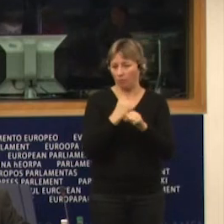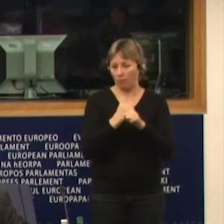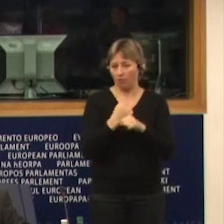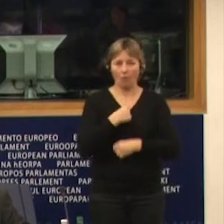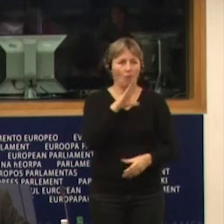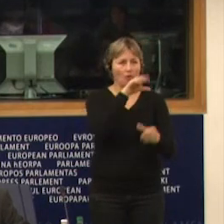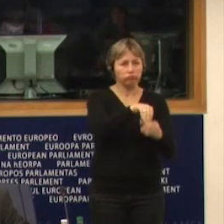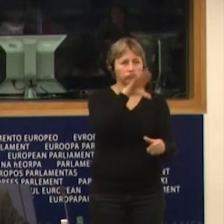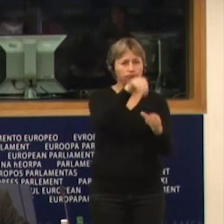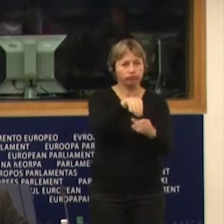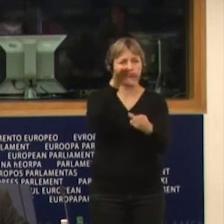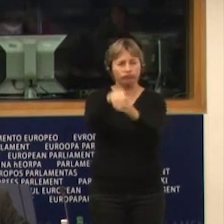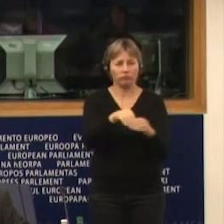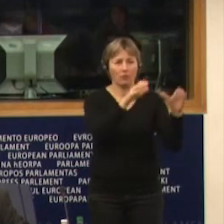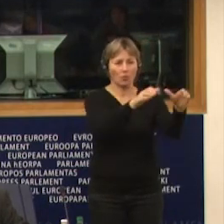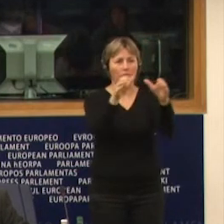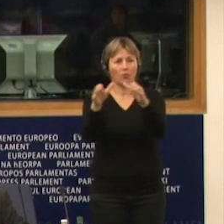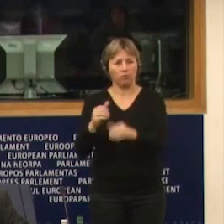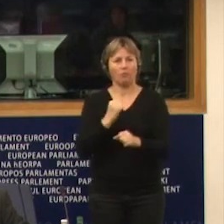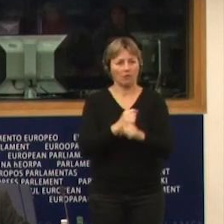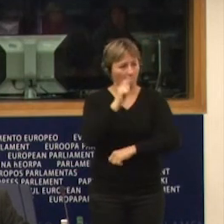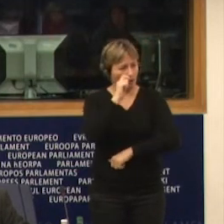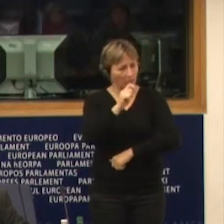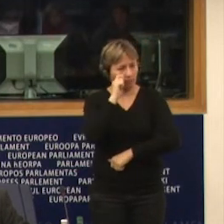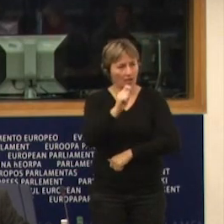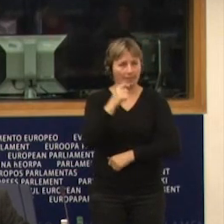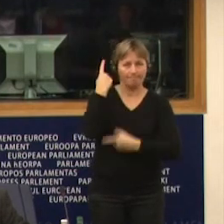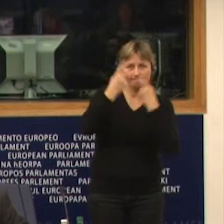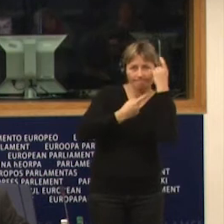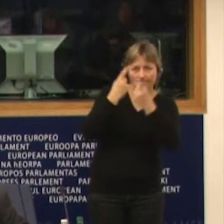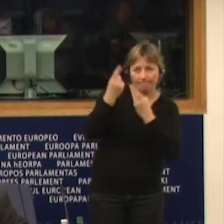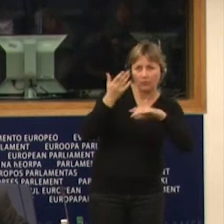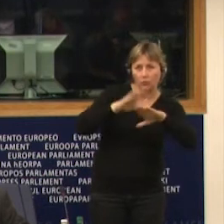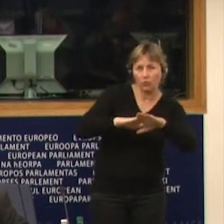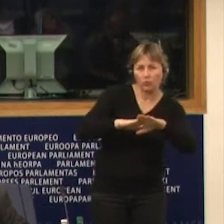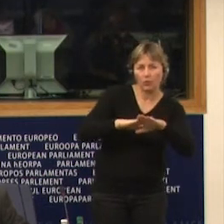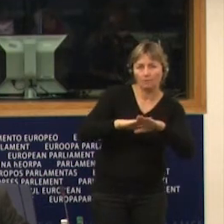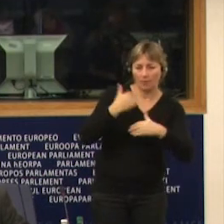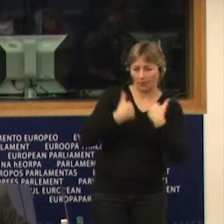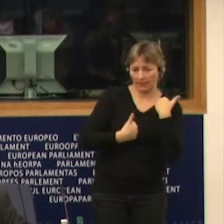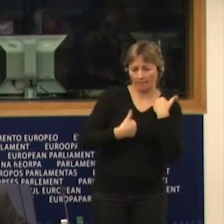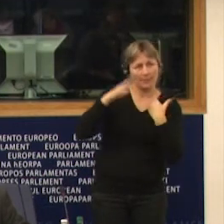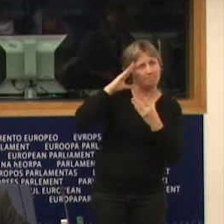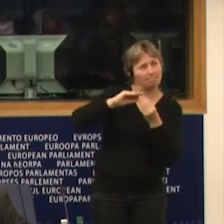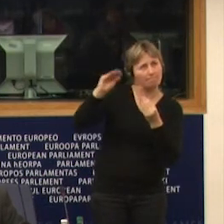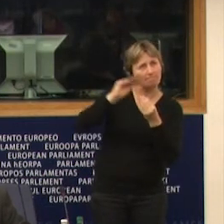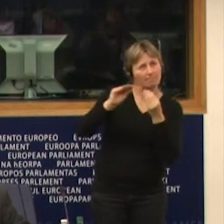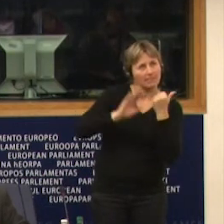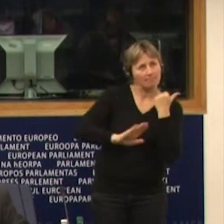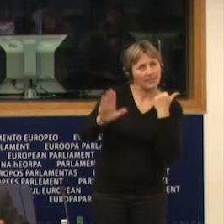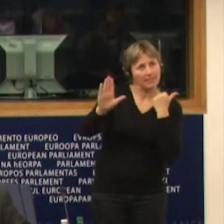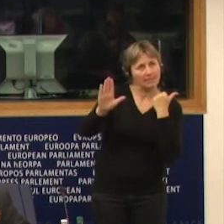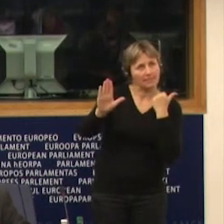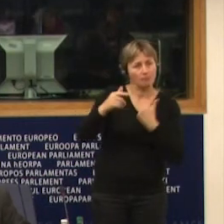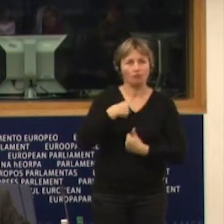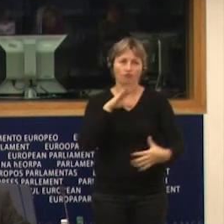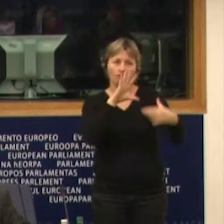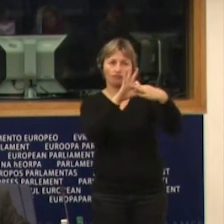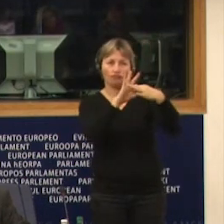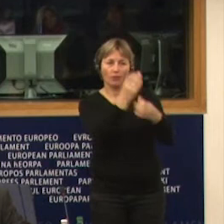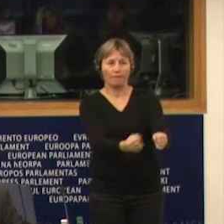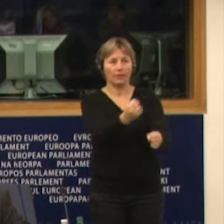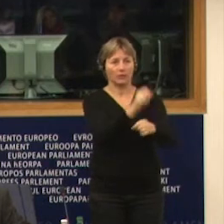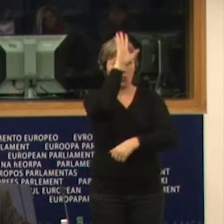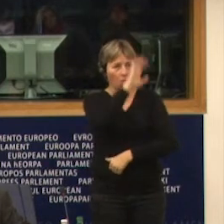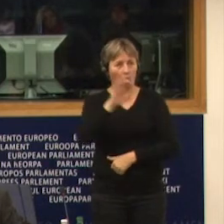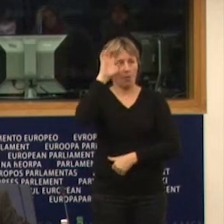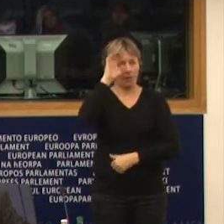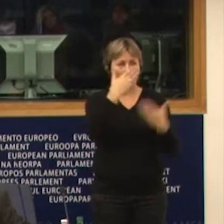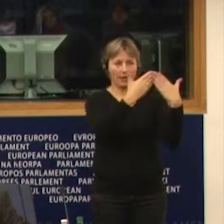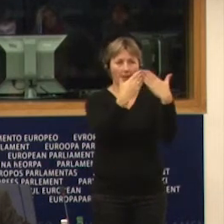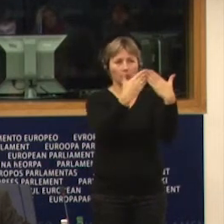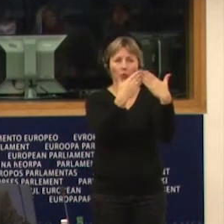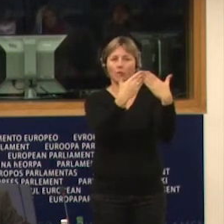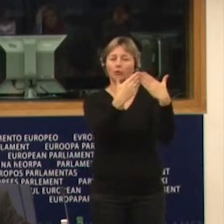I work together with the European Foundation with the study that Anna mentioned, on the one on active inclusion